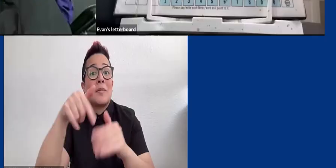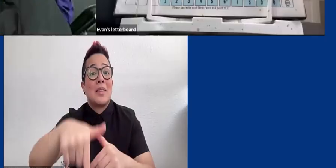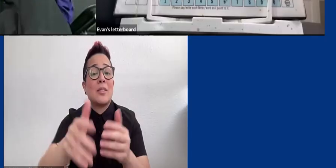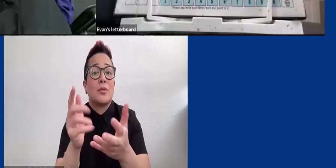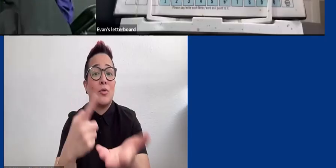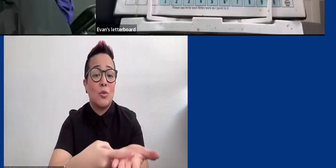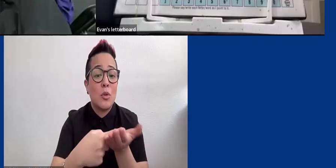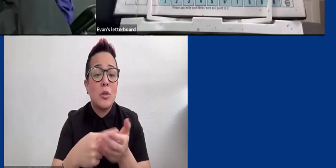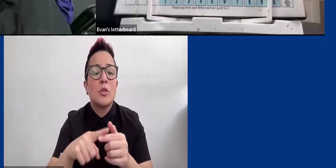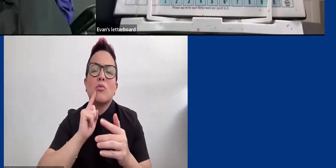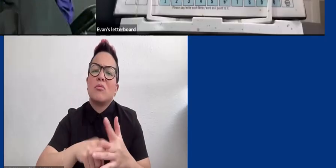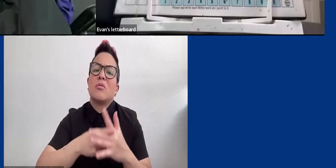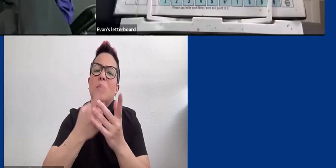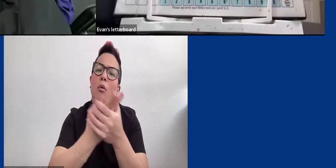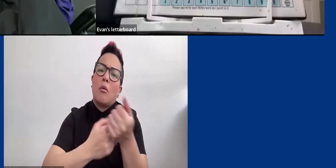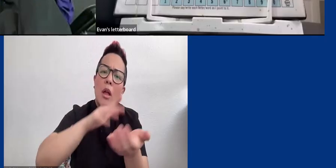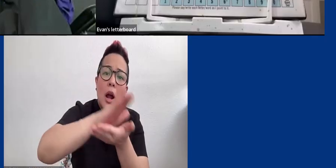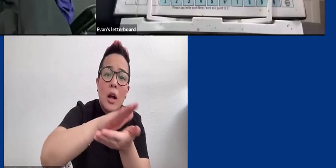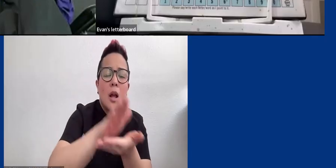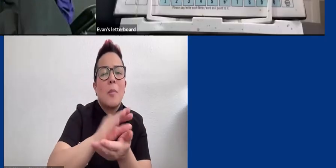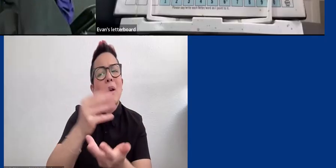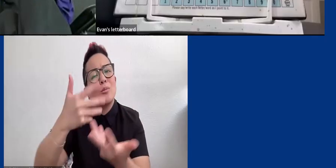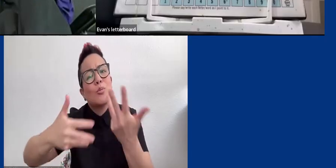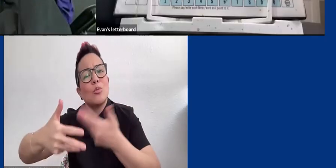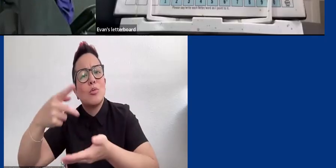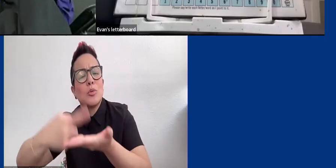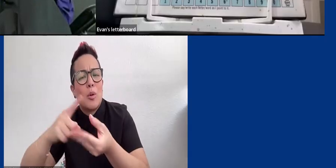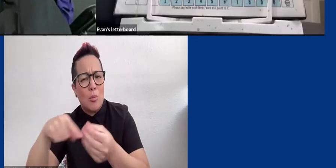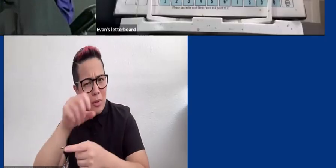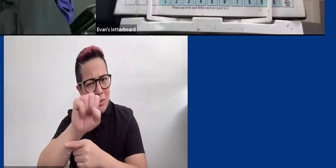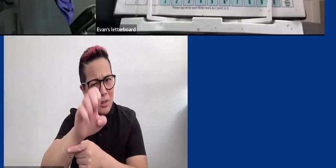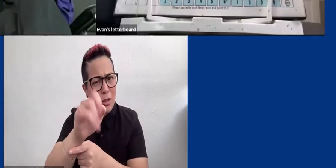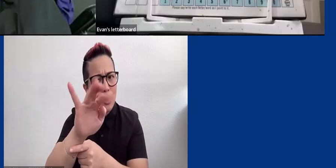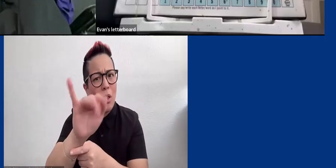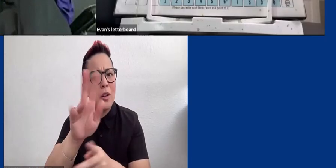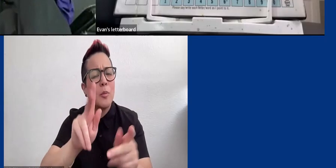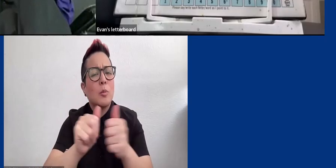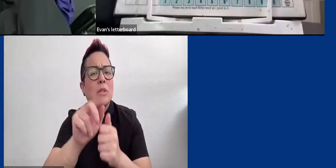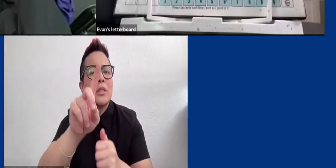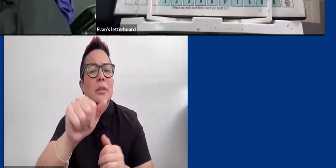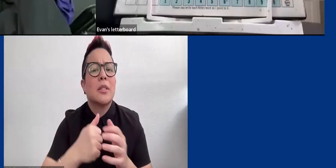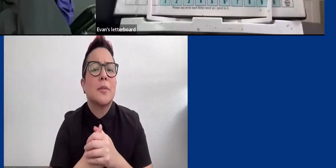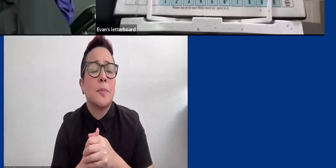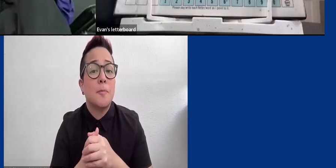the academic and social discussions about the sexuality of people with disabilities, it will be necessary